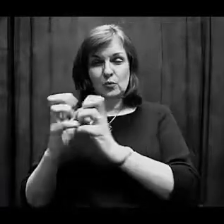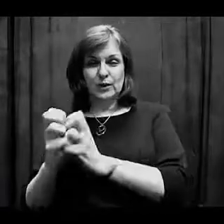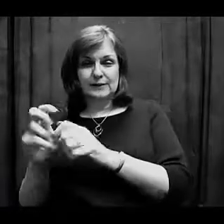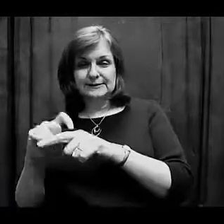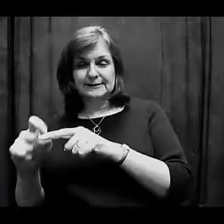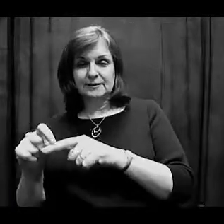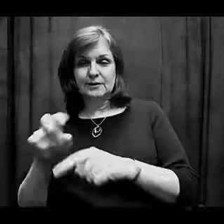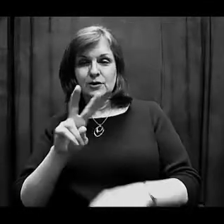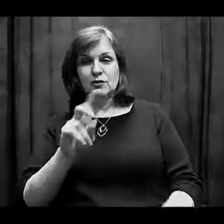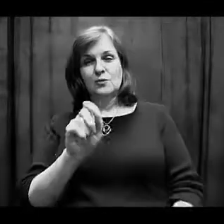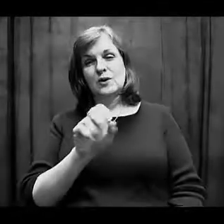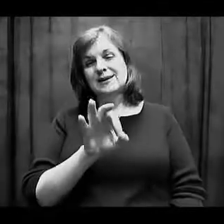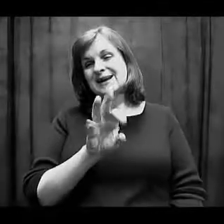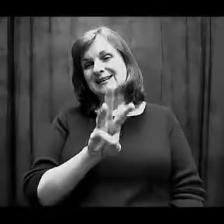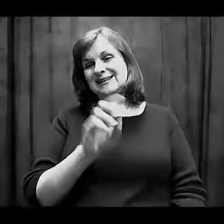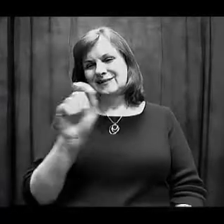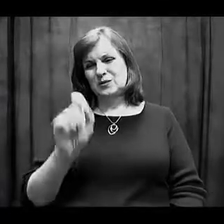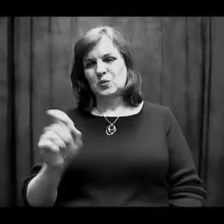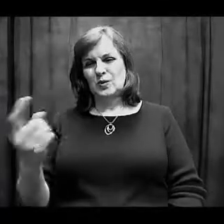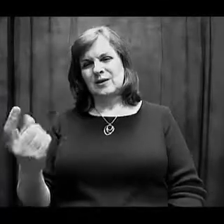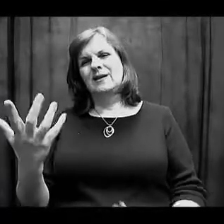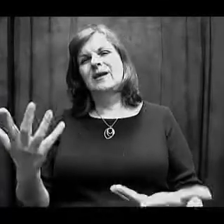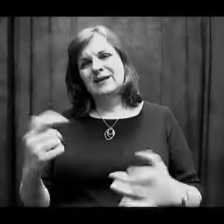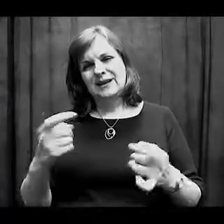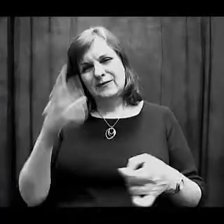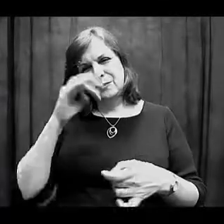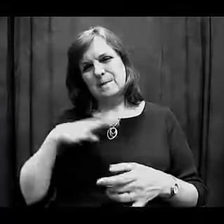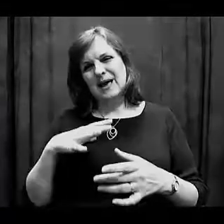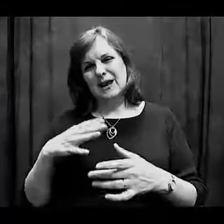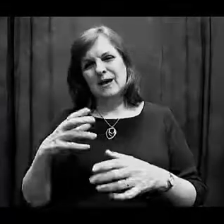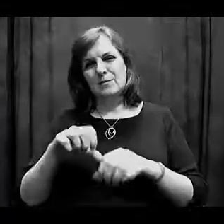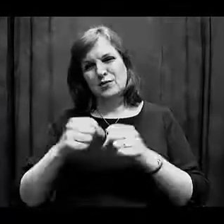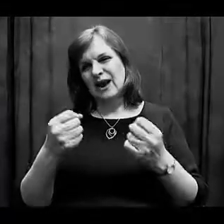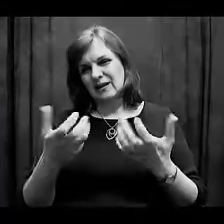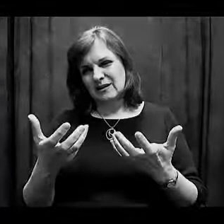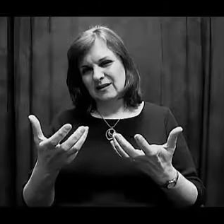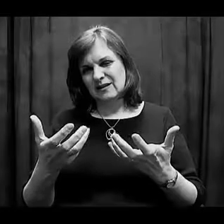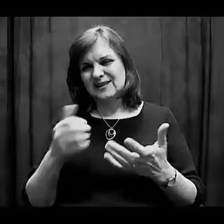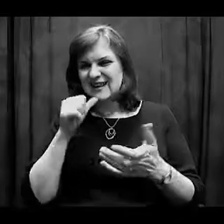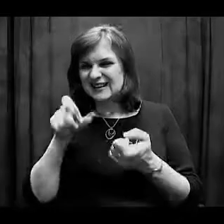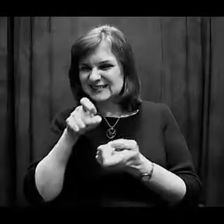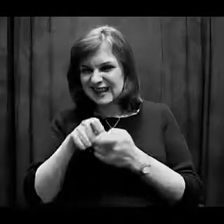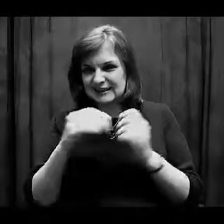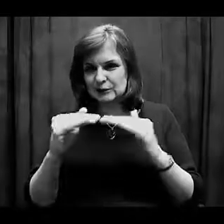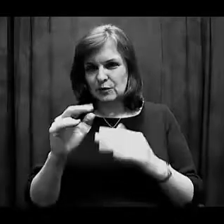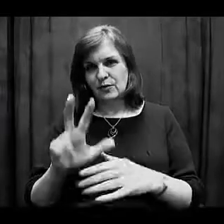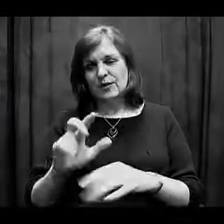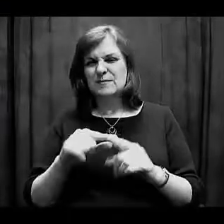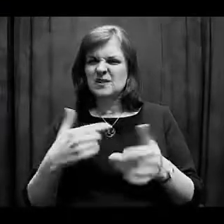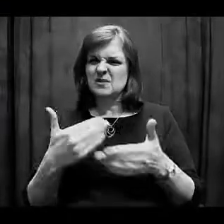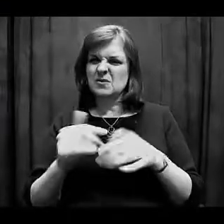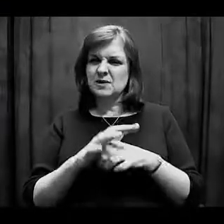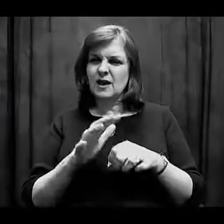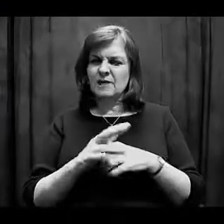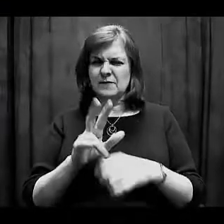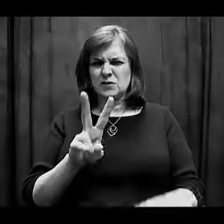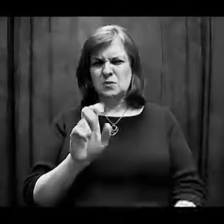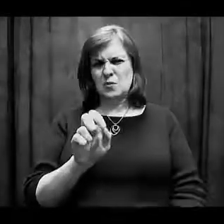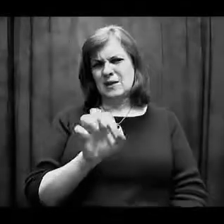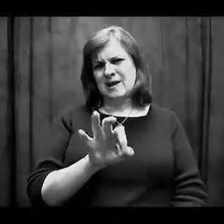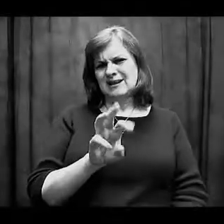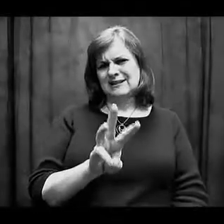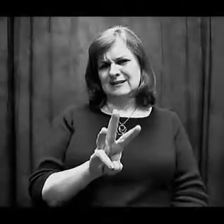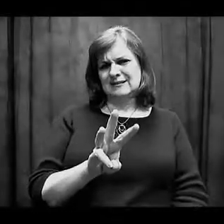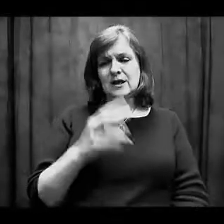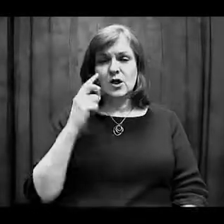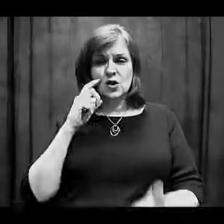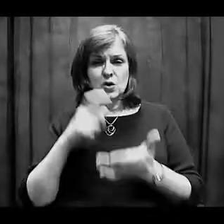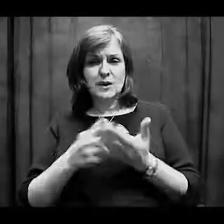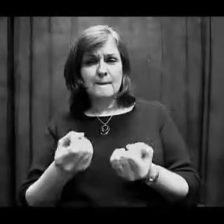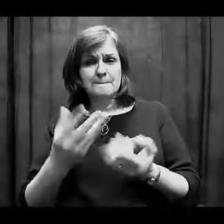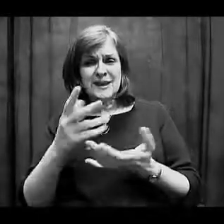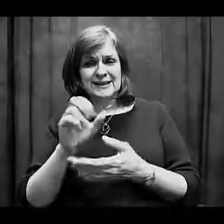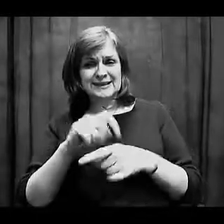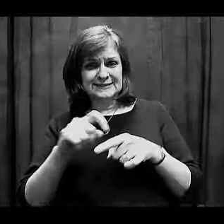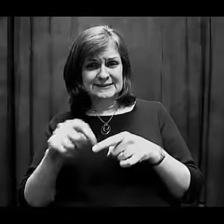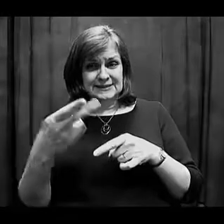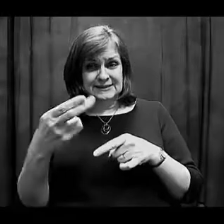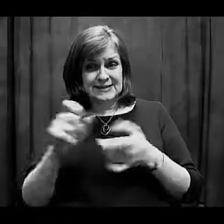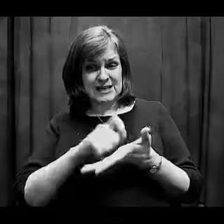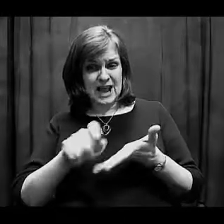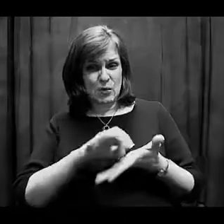2.96 to 1. well give a man a break!! it's not quite three but it's close enough -- right?? because look at the number of seeds he has